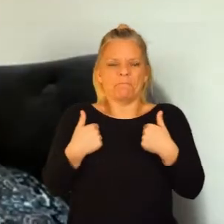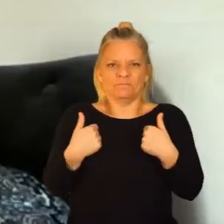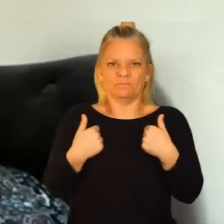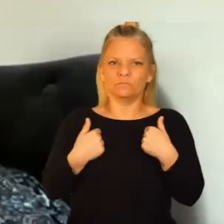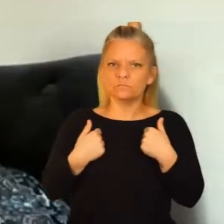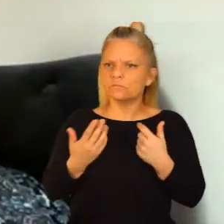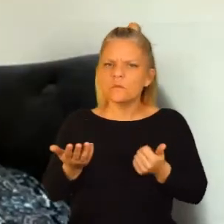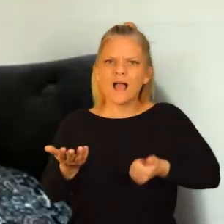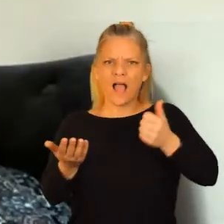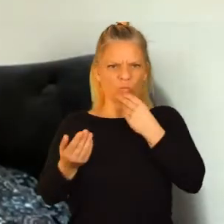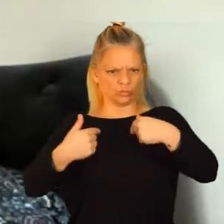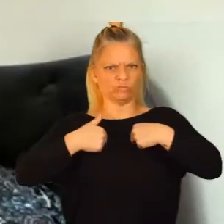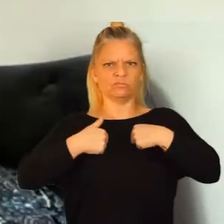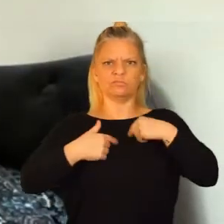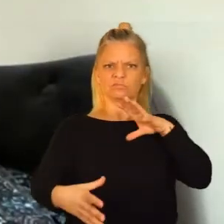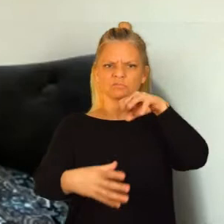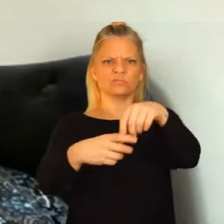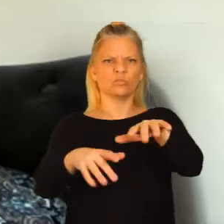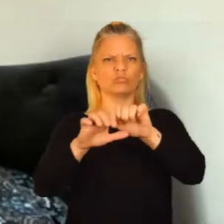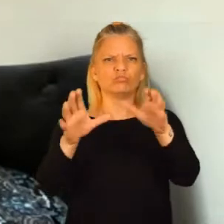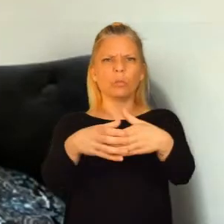It's thinking about my role as a facilitator like because